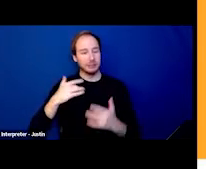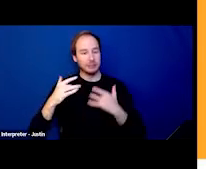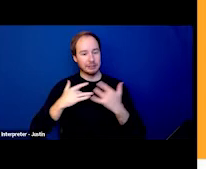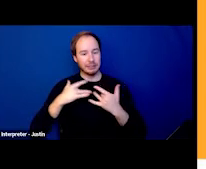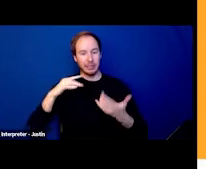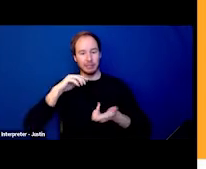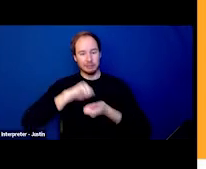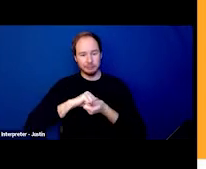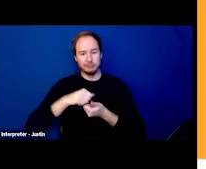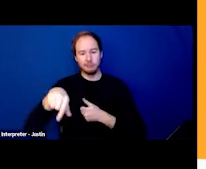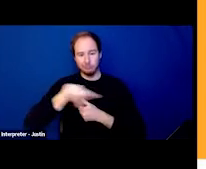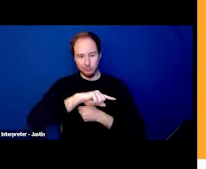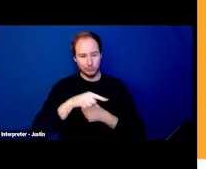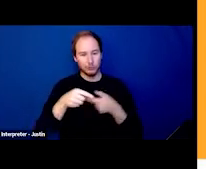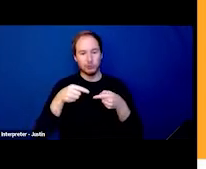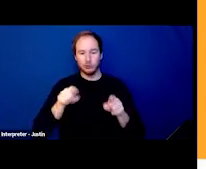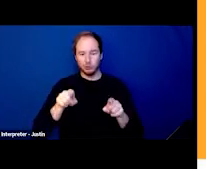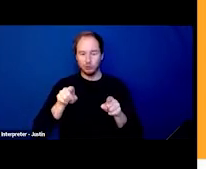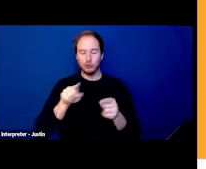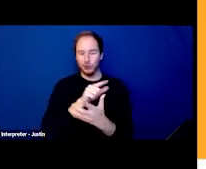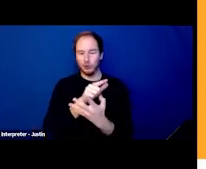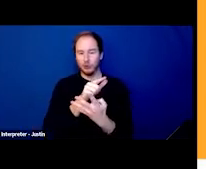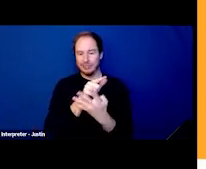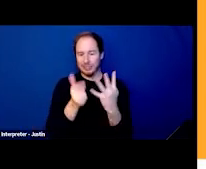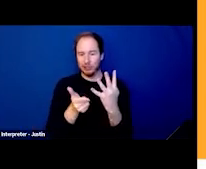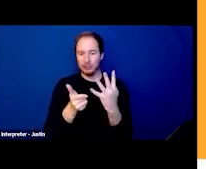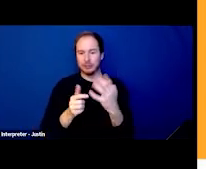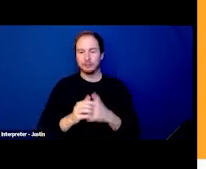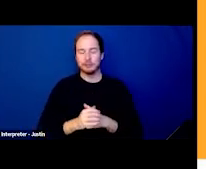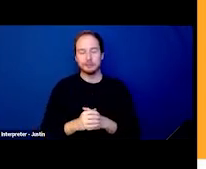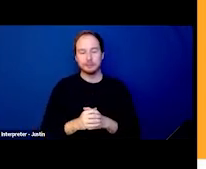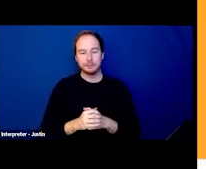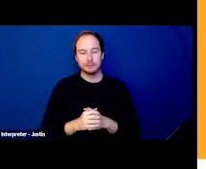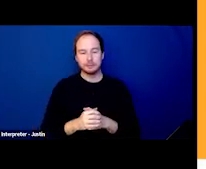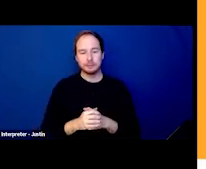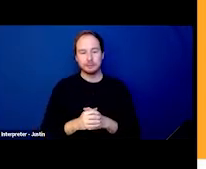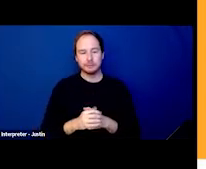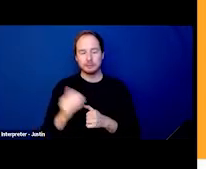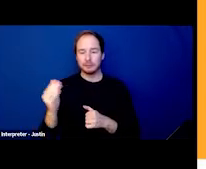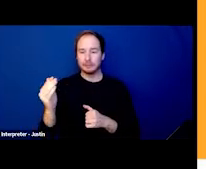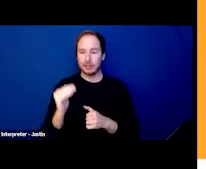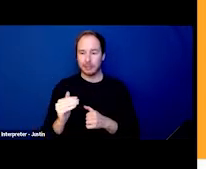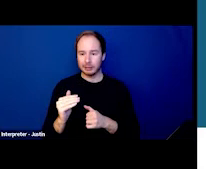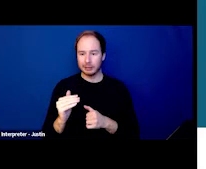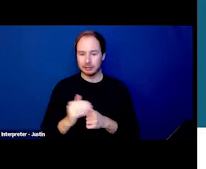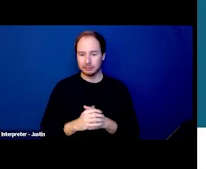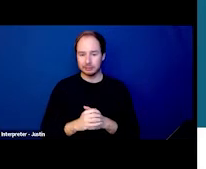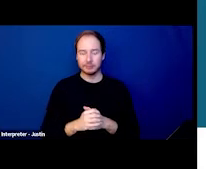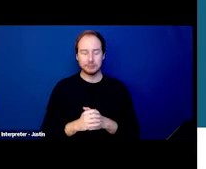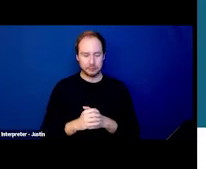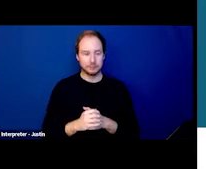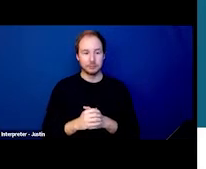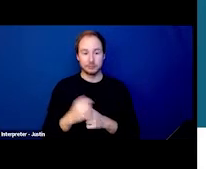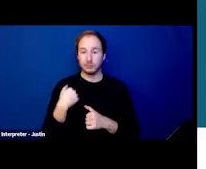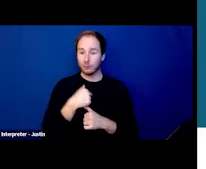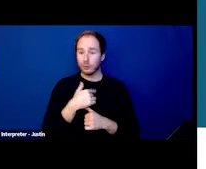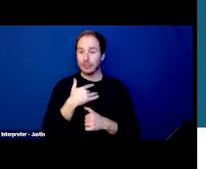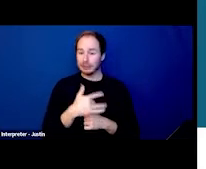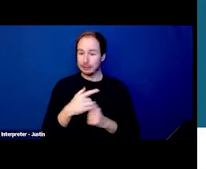throughout this entire series, next slide. So as we always start, with a quick disclaimer,